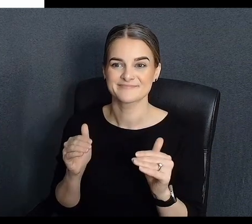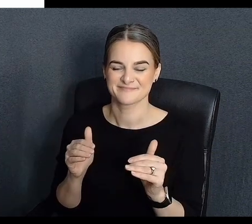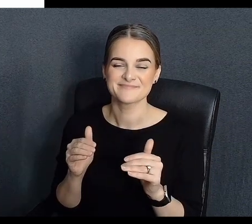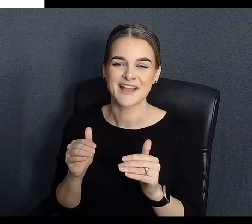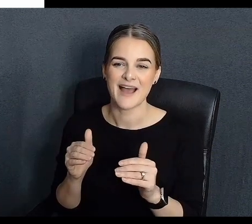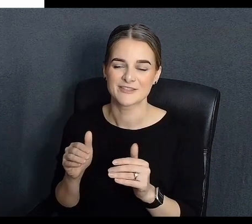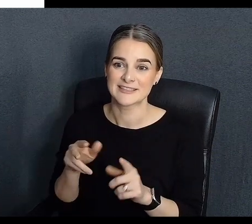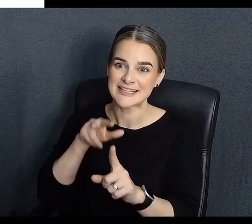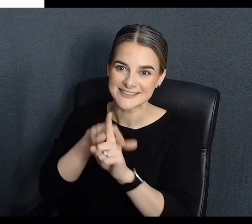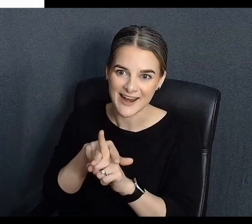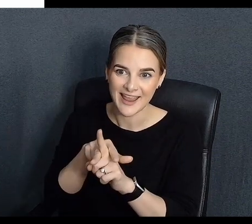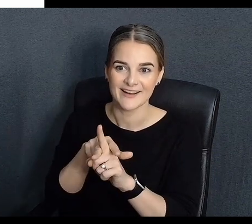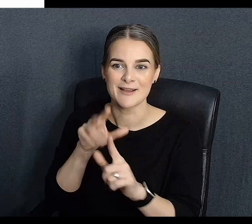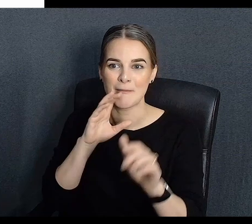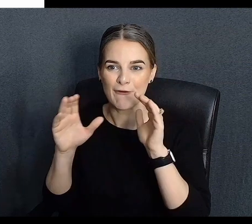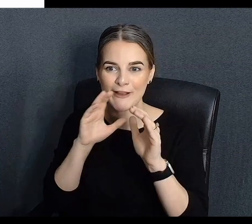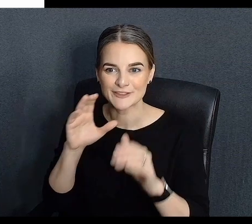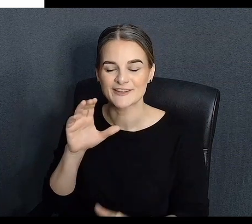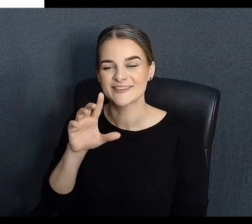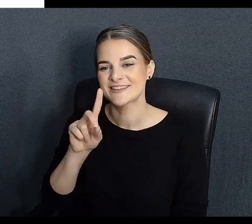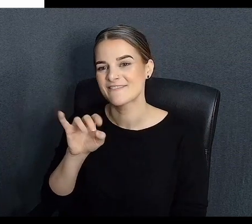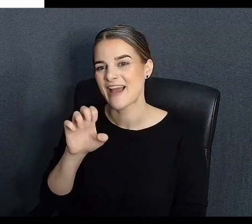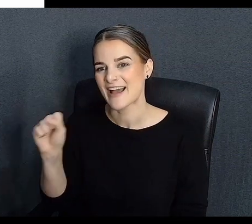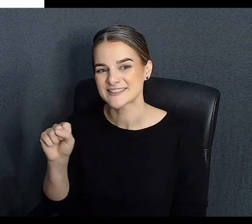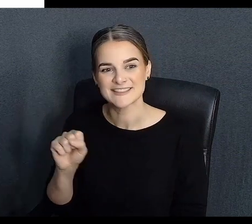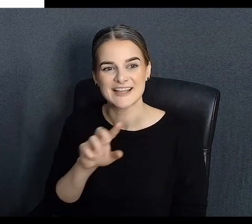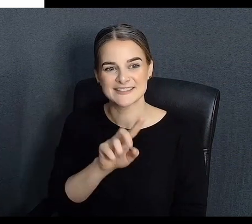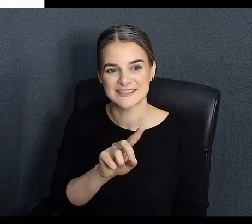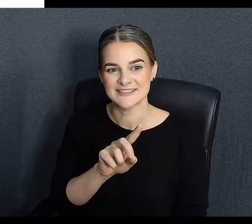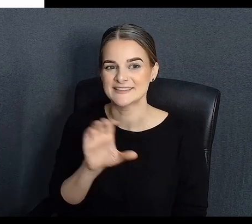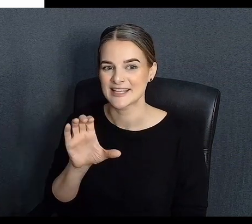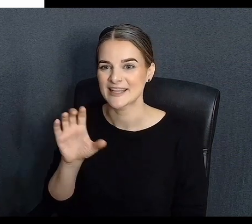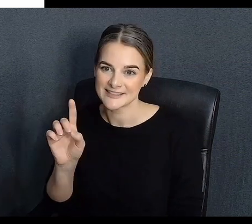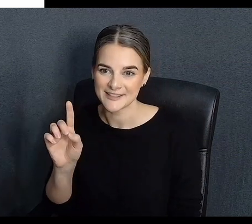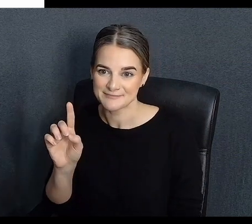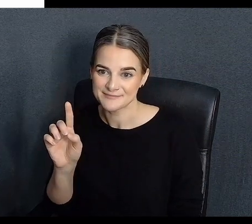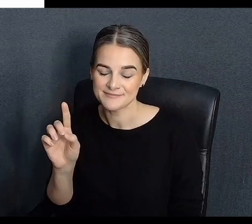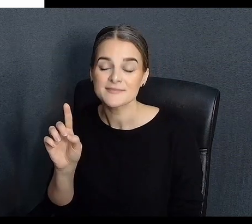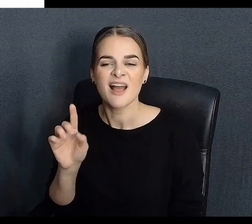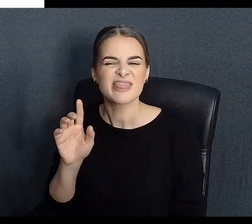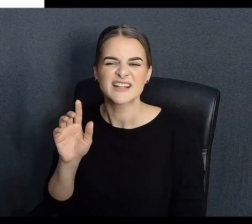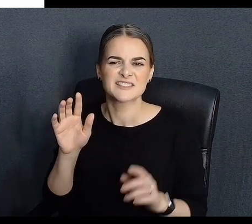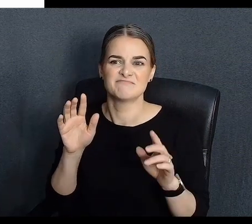So this is another one of those umbrella terms. A dedicated communication device is